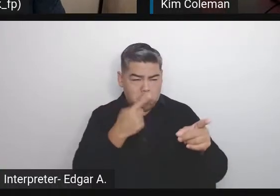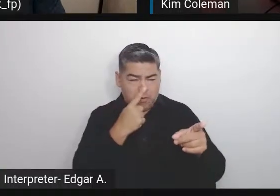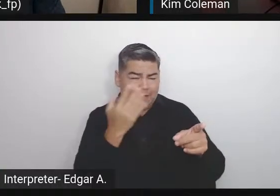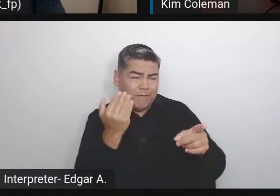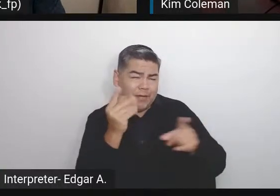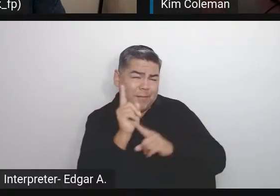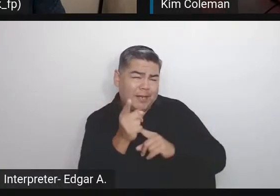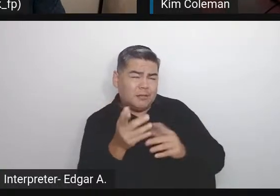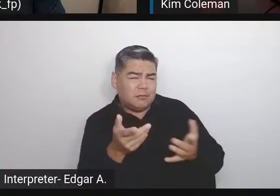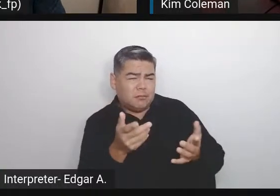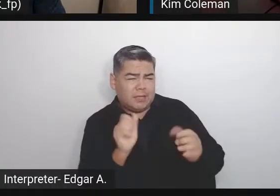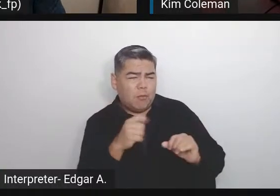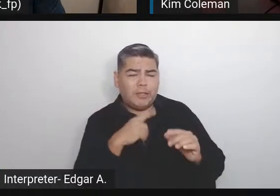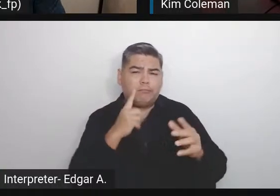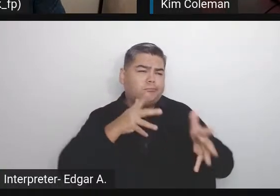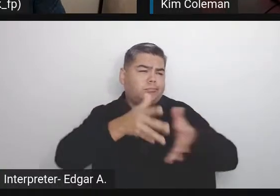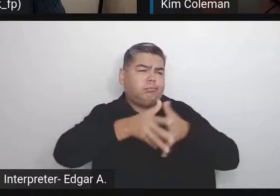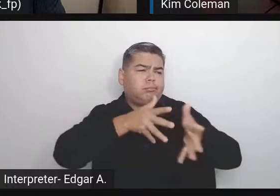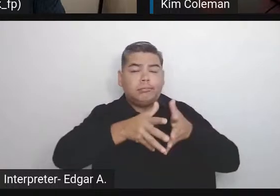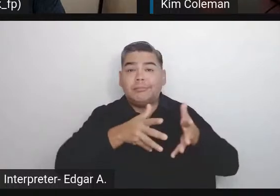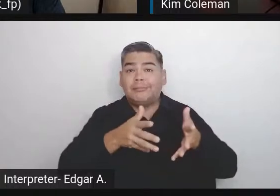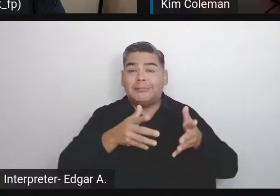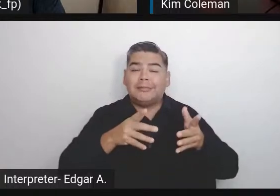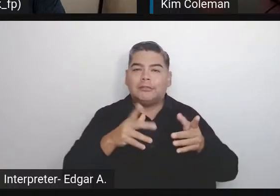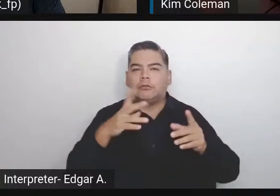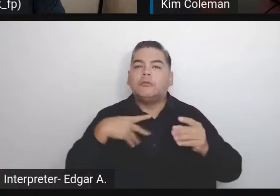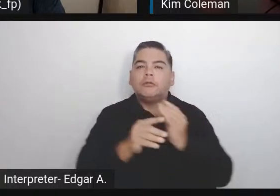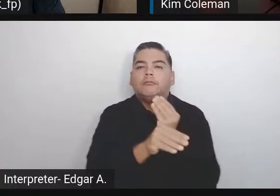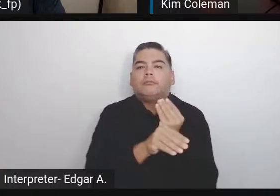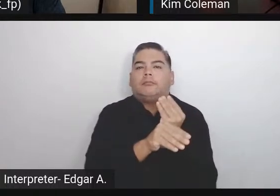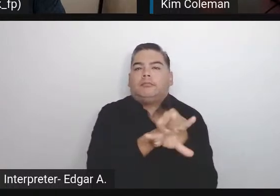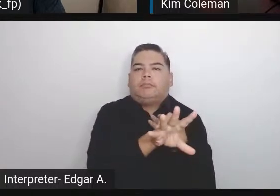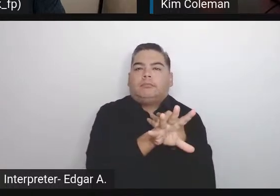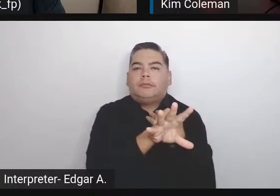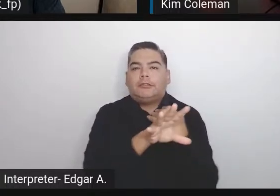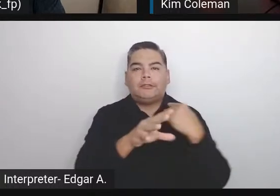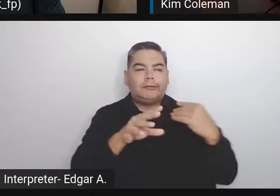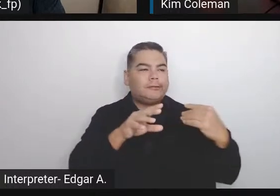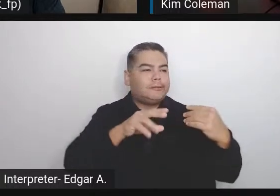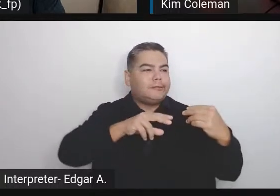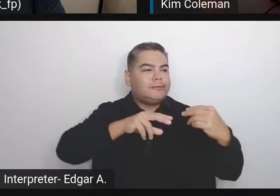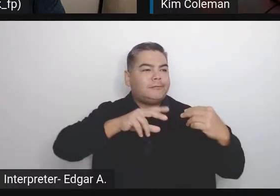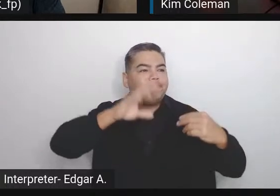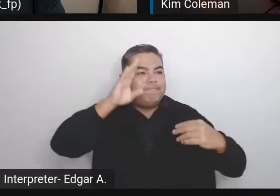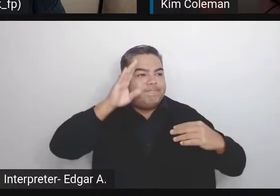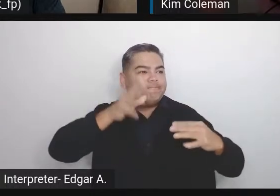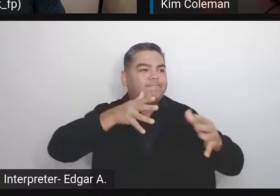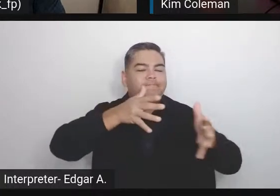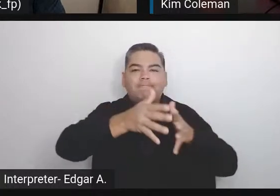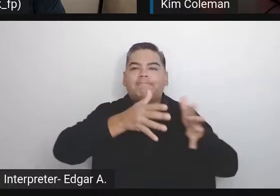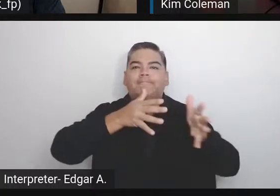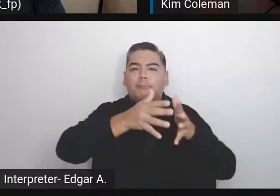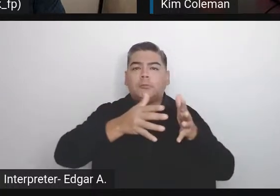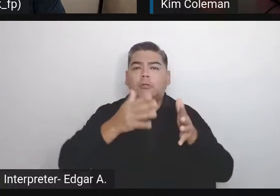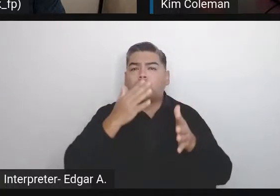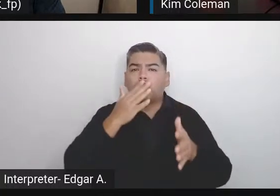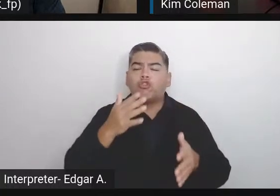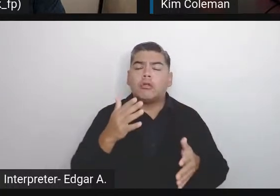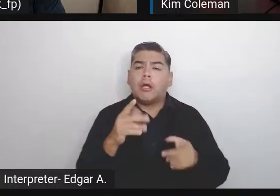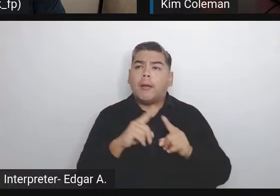to on twitter or in slack and ask for 15 minutes of their time and I always found people friendly and receptive and there is still an active Meetup